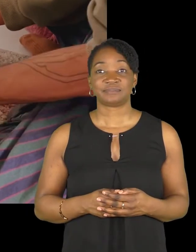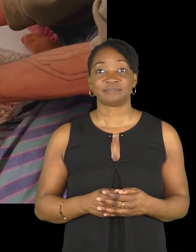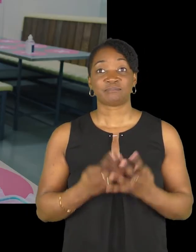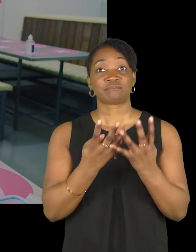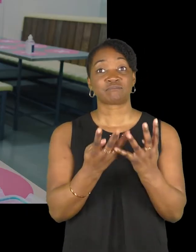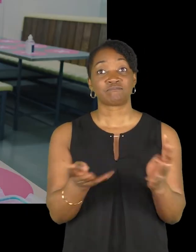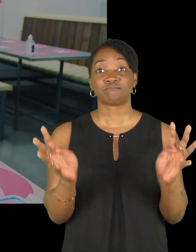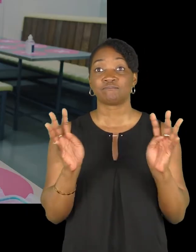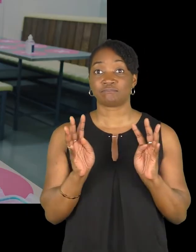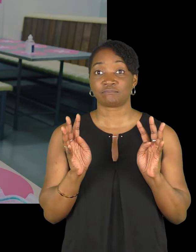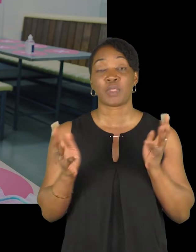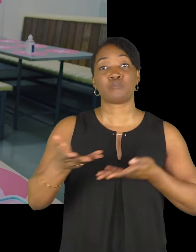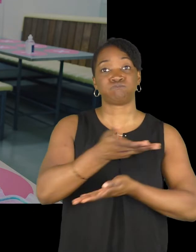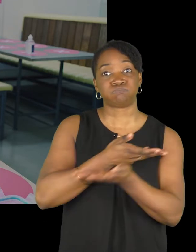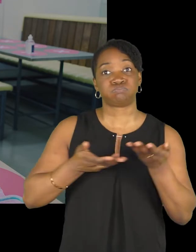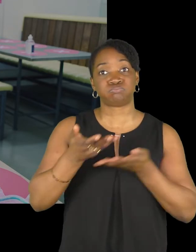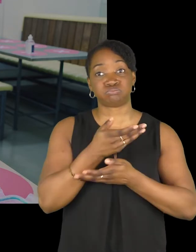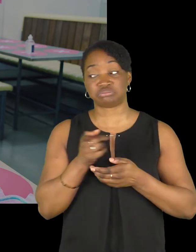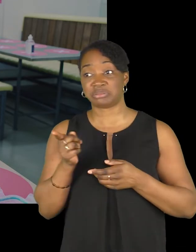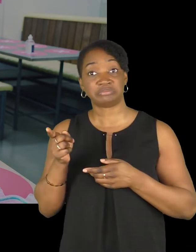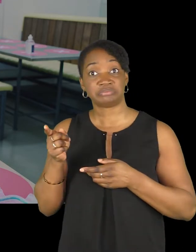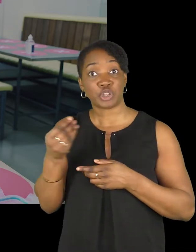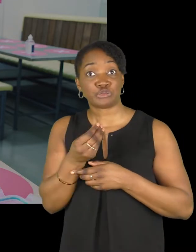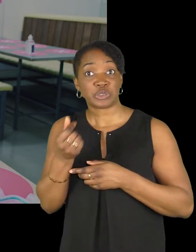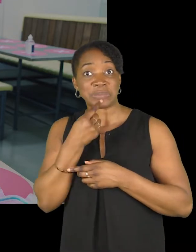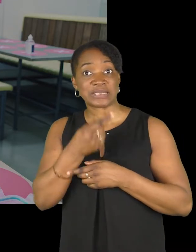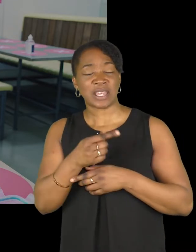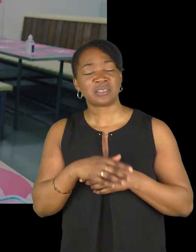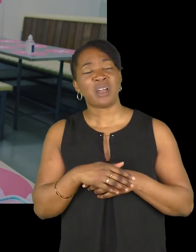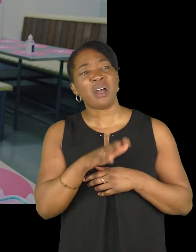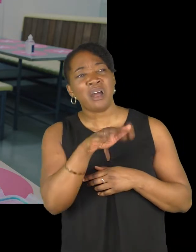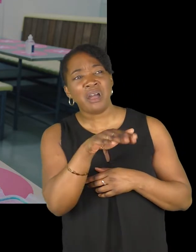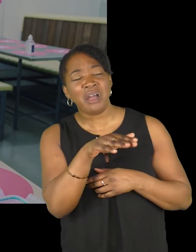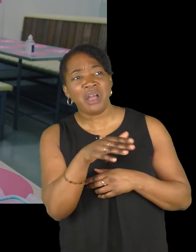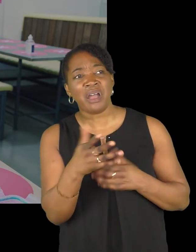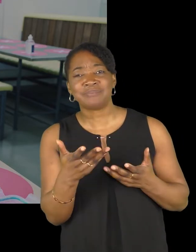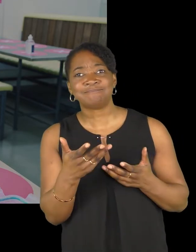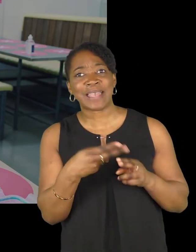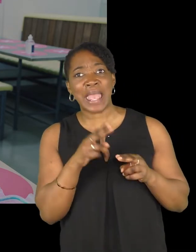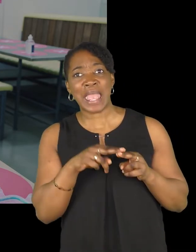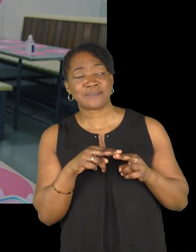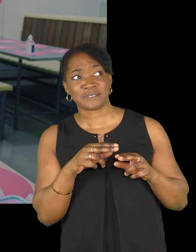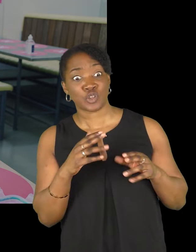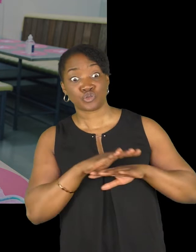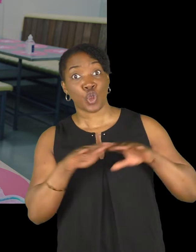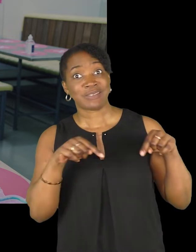In the roundtable sessions, people would say, what would we be doing if we weren't doing this?